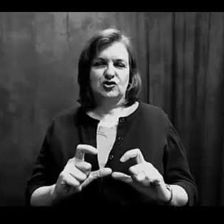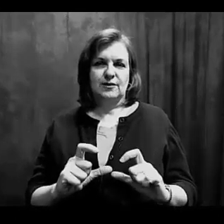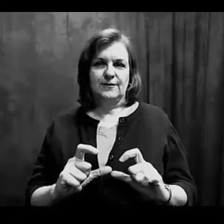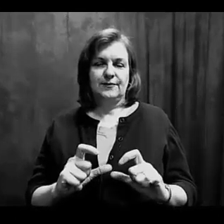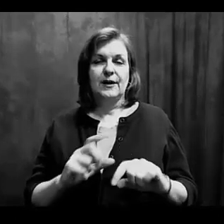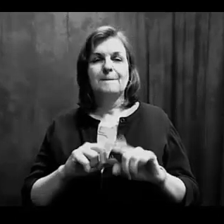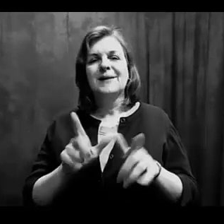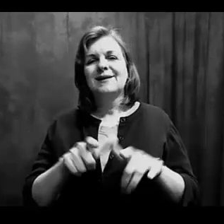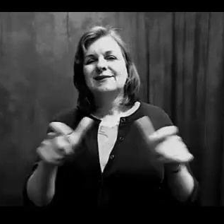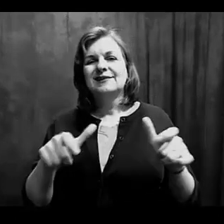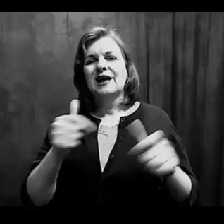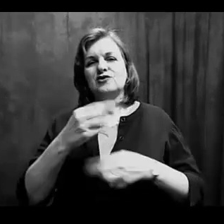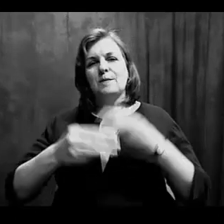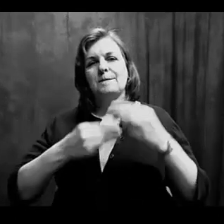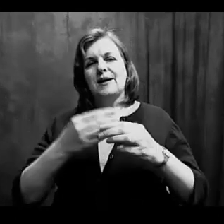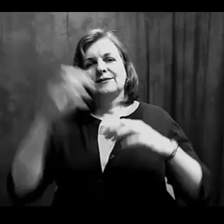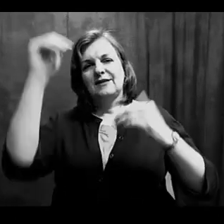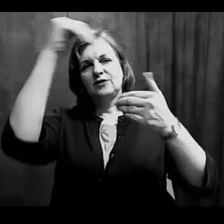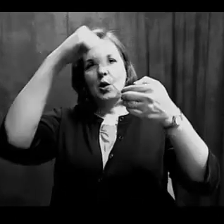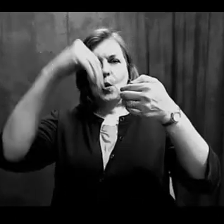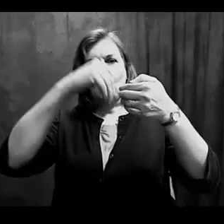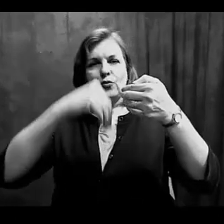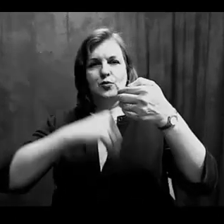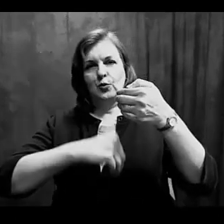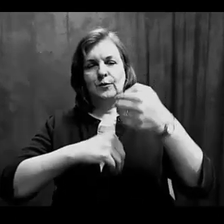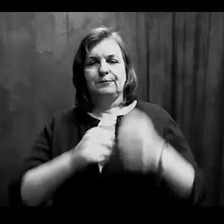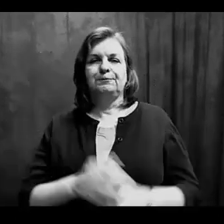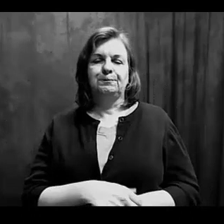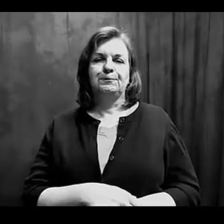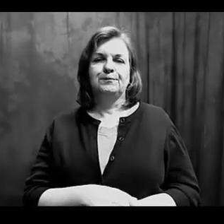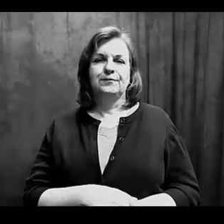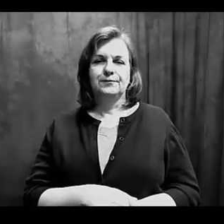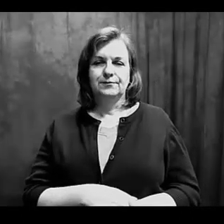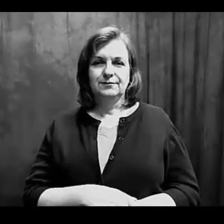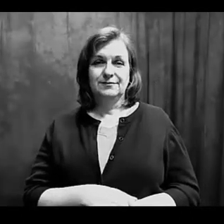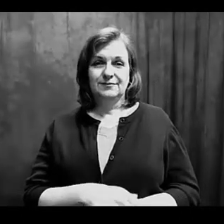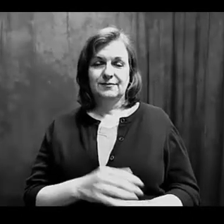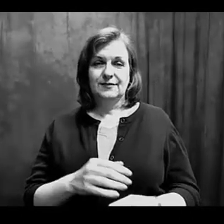its larger molecules that are trying to move through